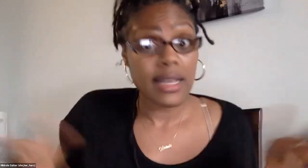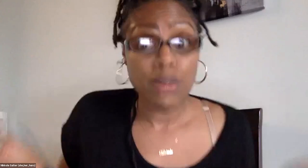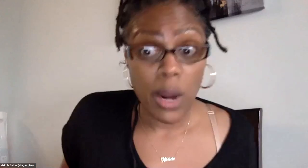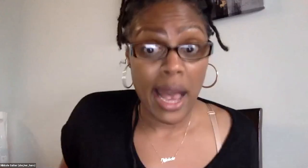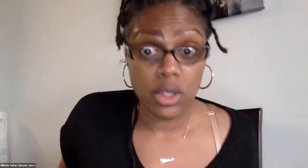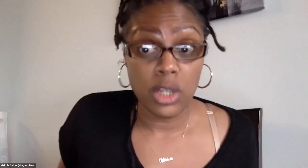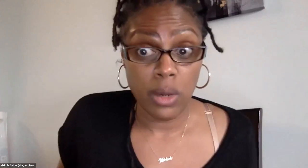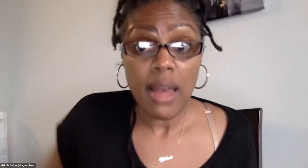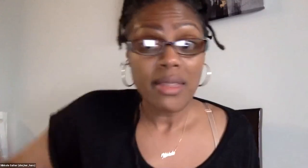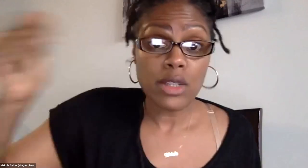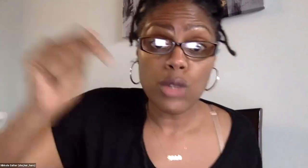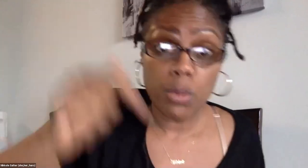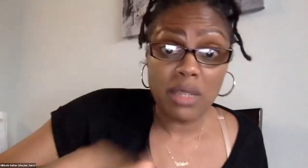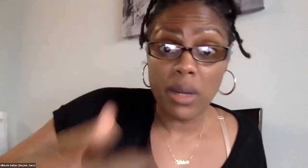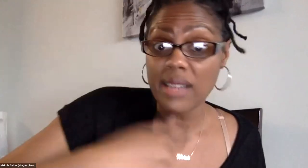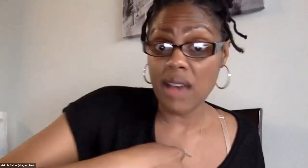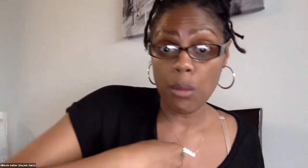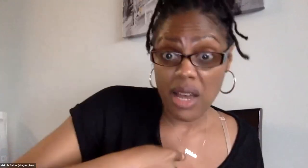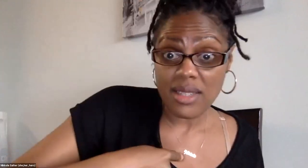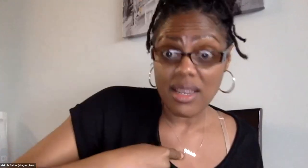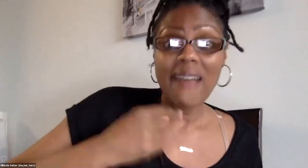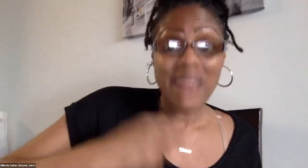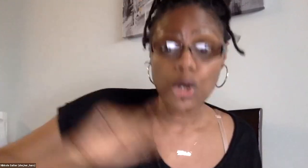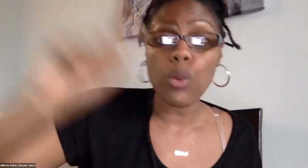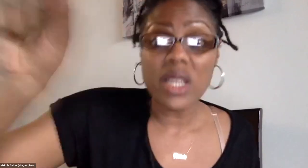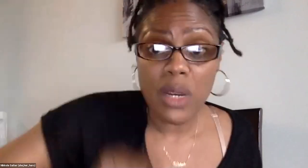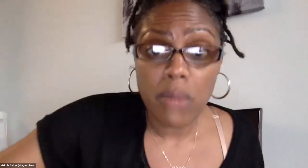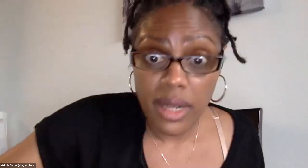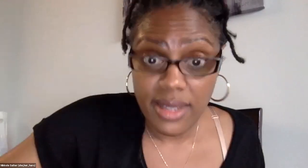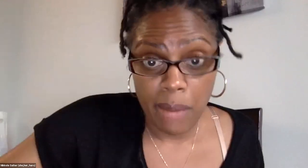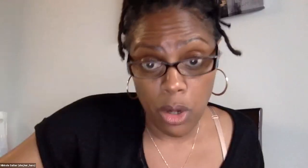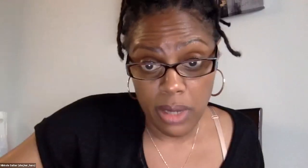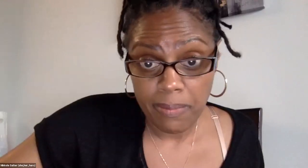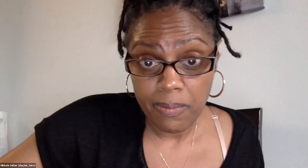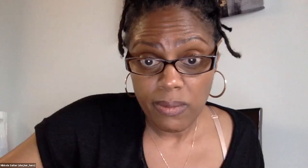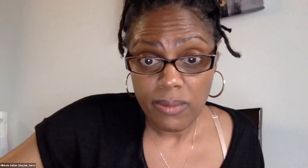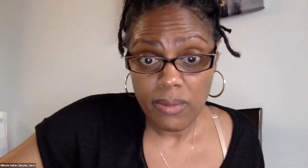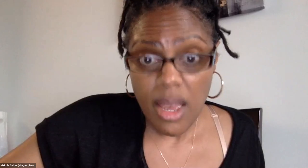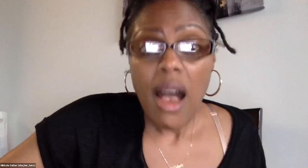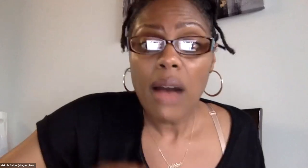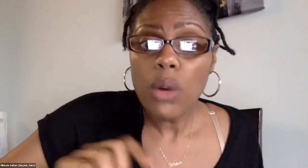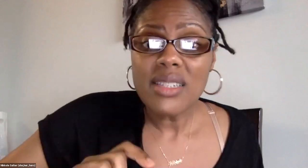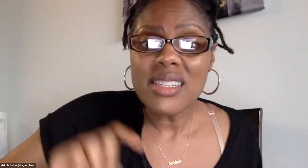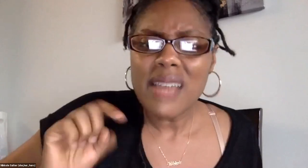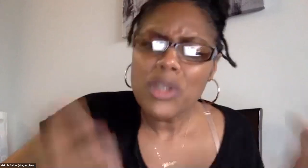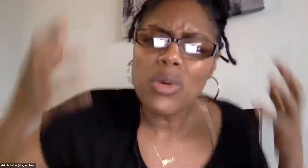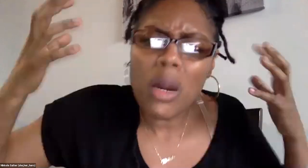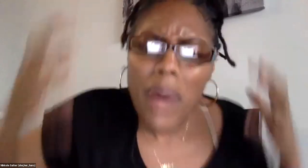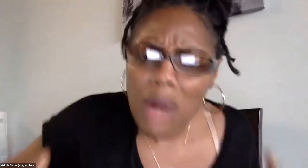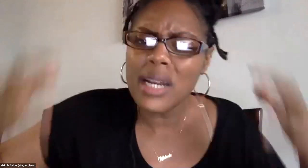'cause that's what we're actually doing. That's who spends money and time with us, and that's who we spend money and time on. I want us to step into our power